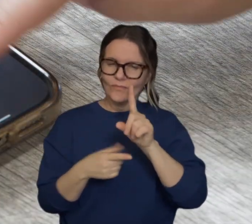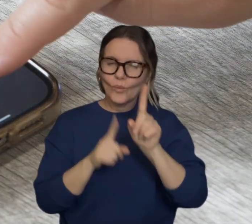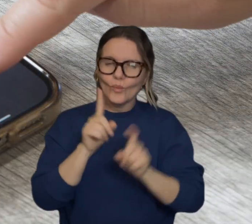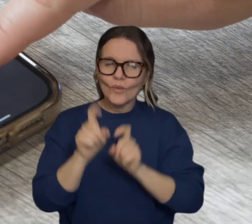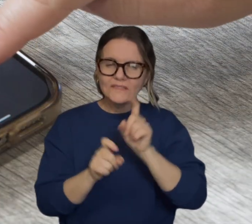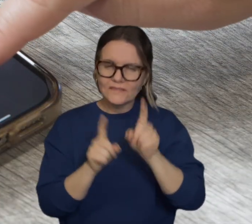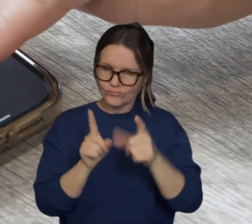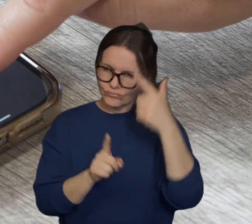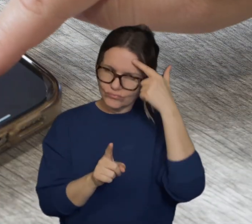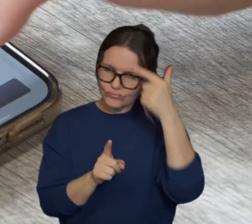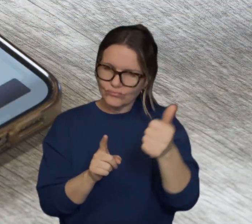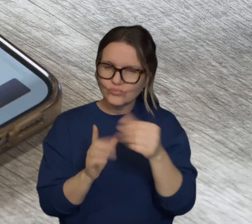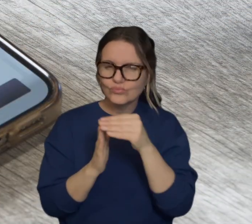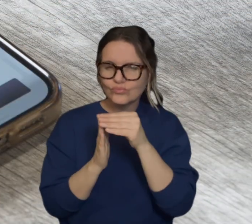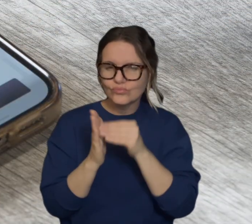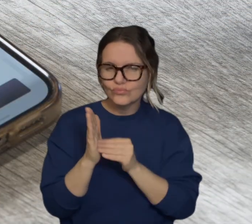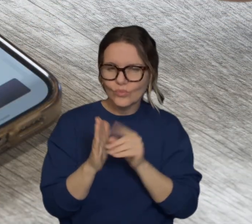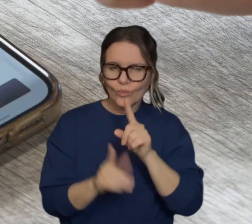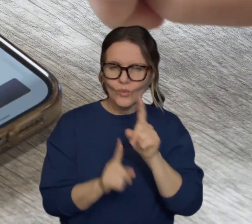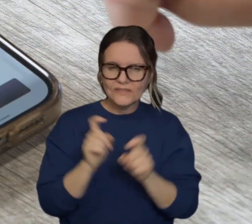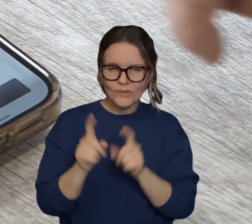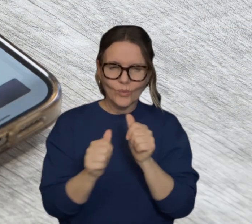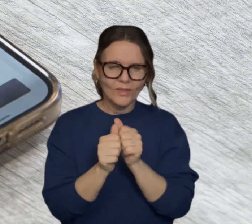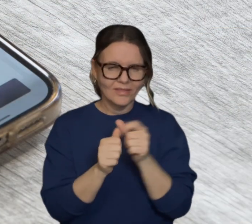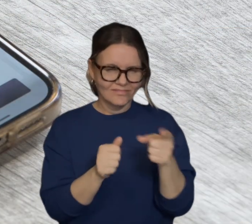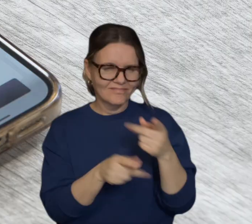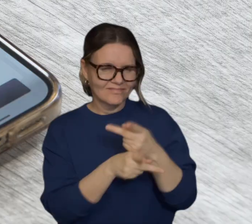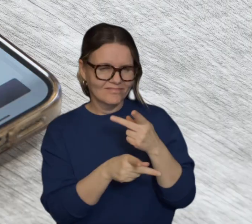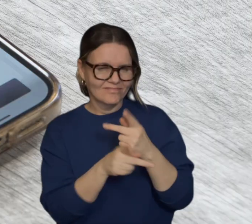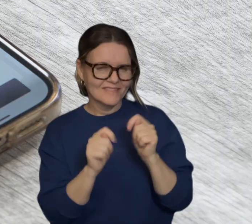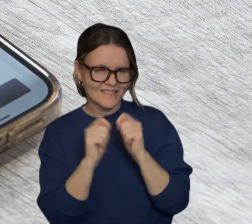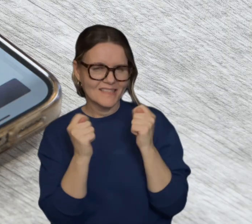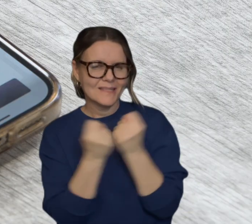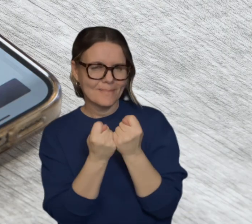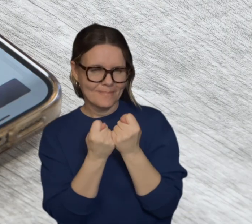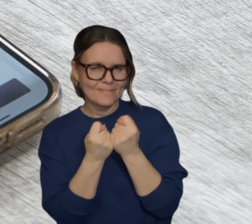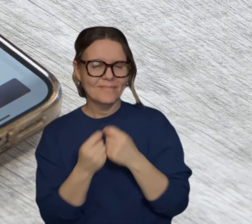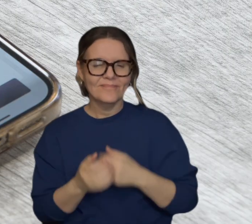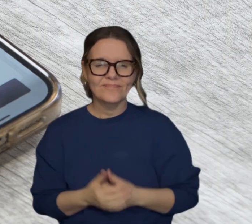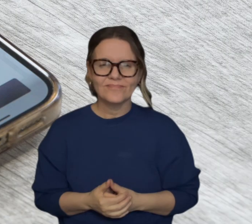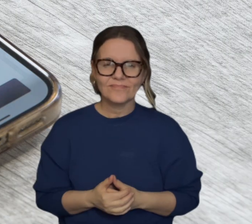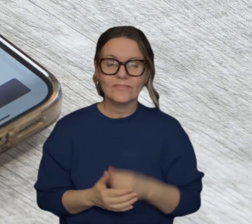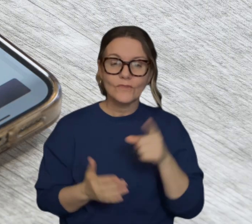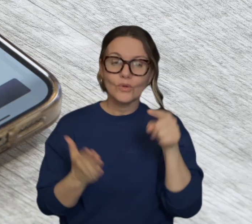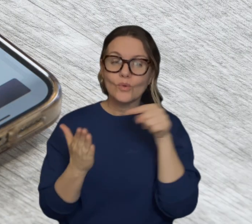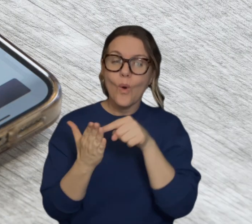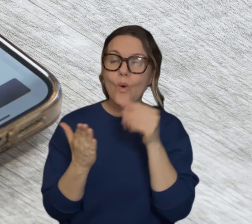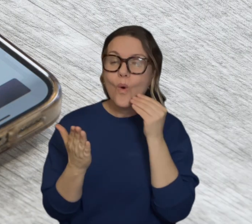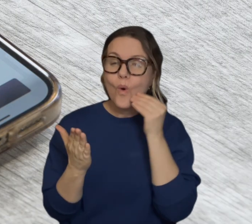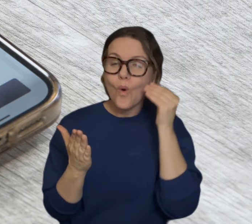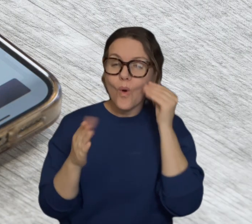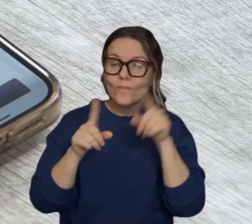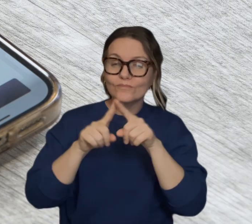you can hit save and there is also an optional questionnaire to discuss your pumping session with